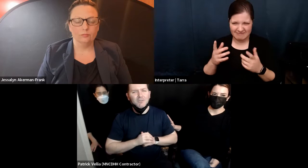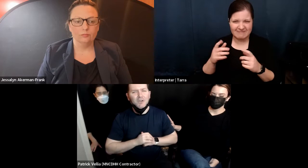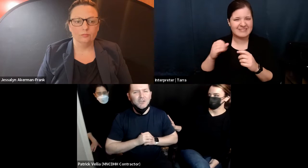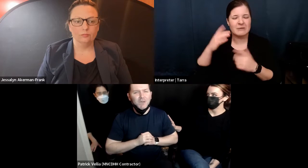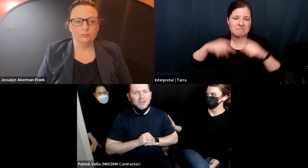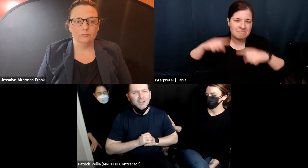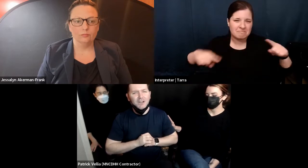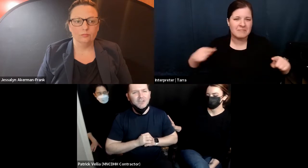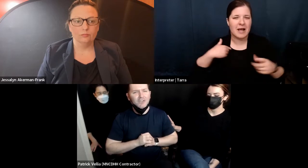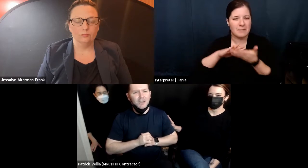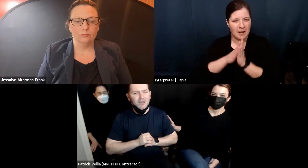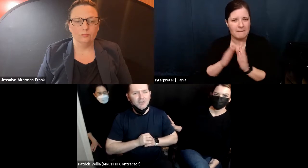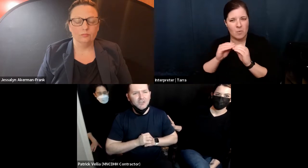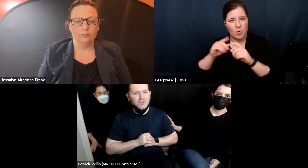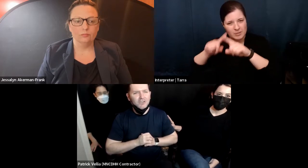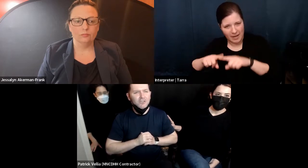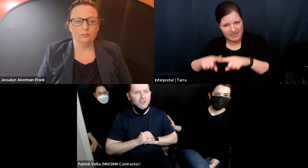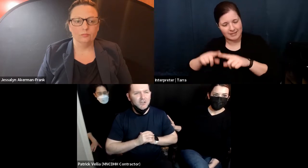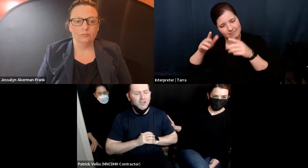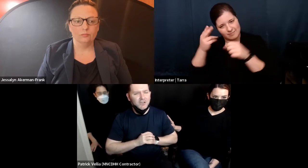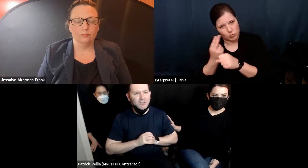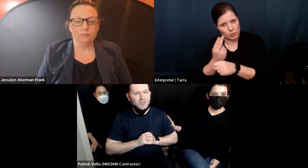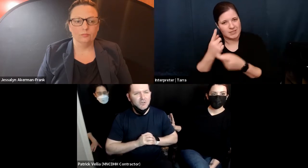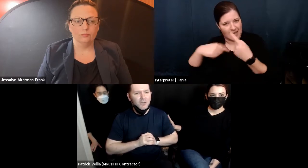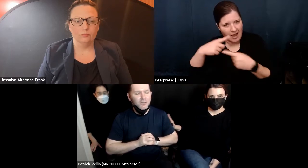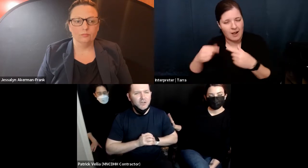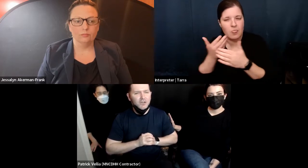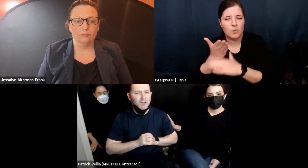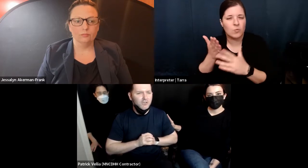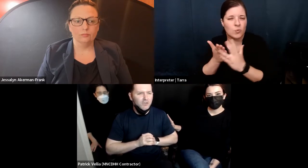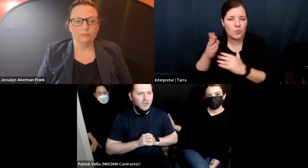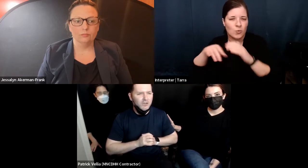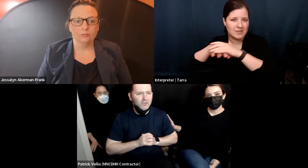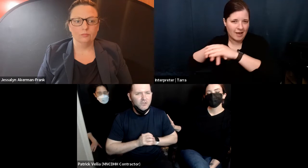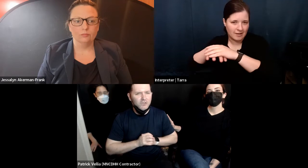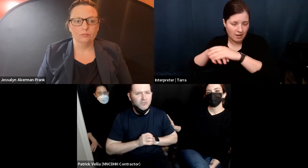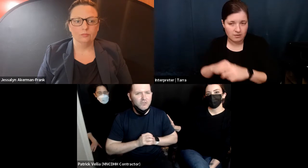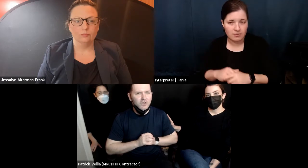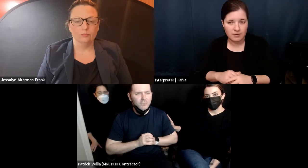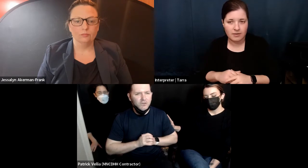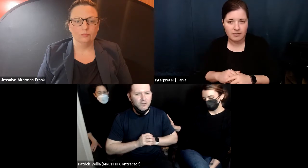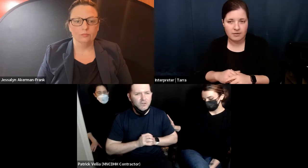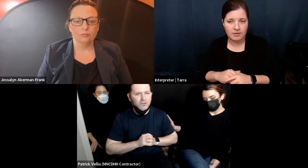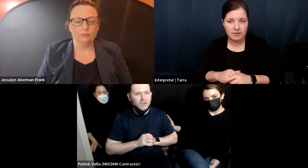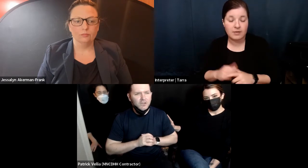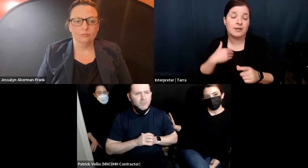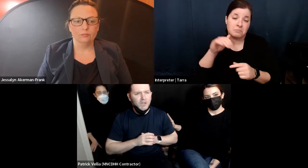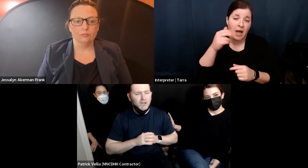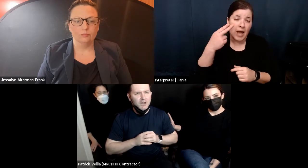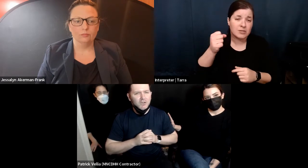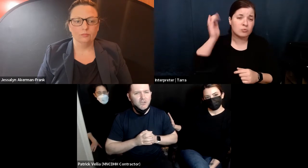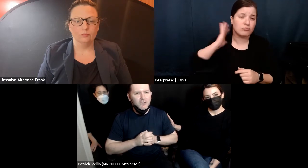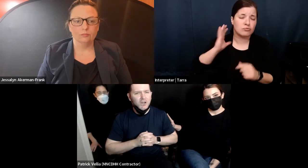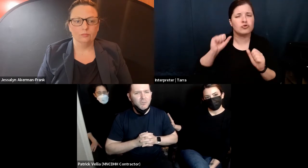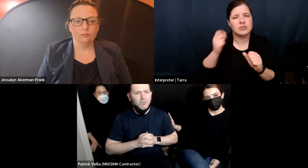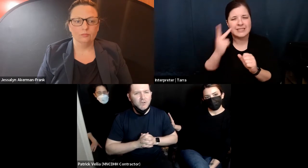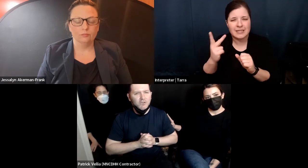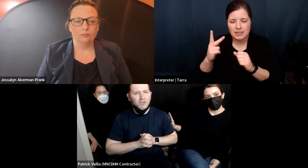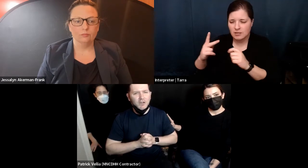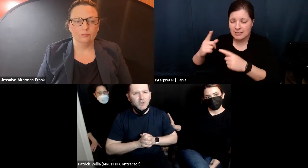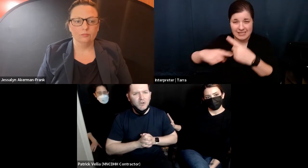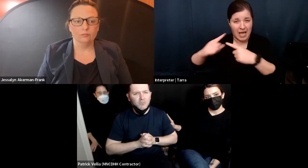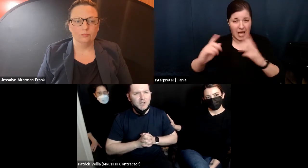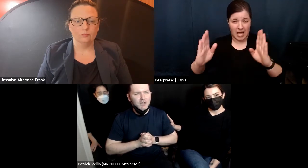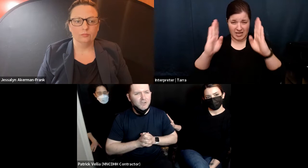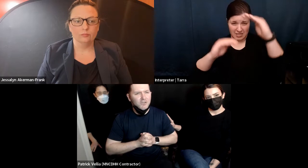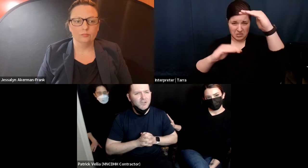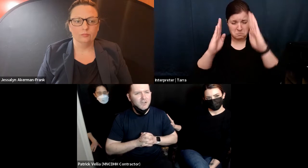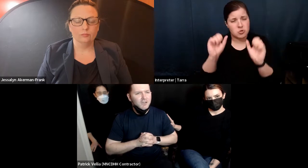But I can't really understand Midwesterners and Southerners.